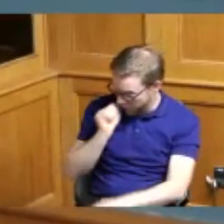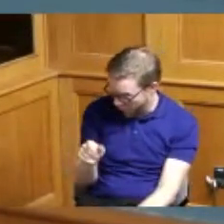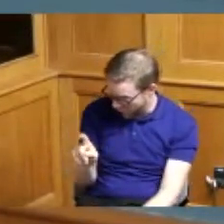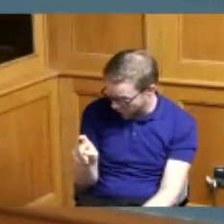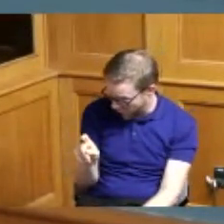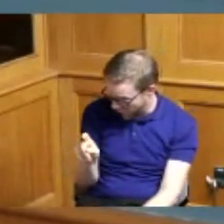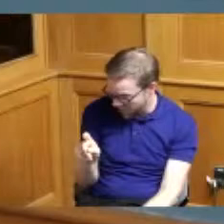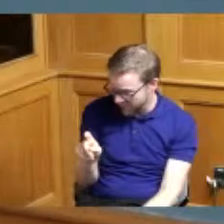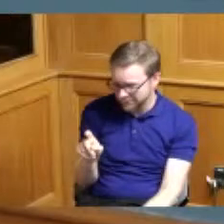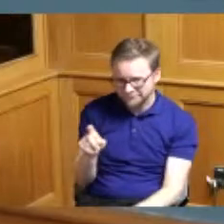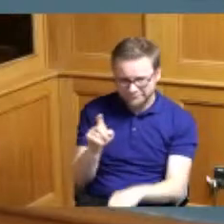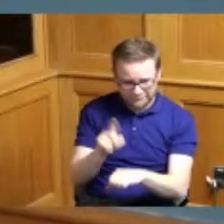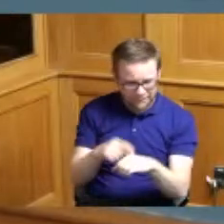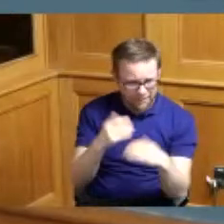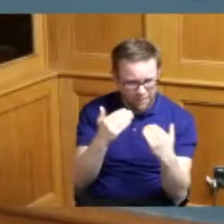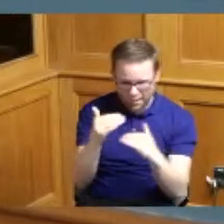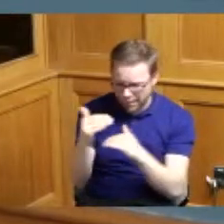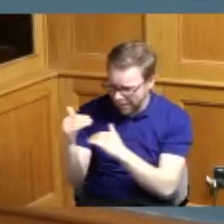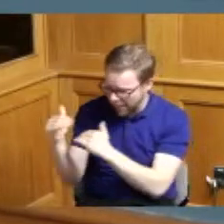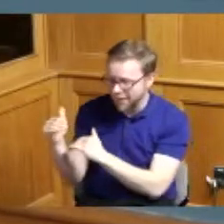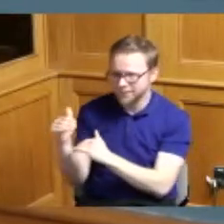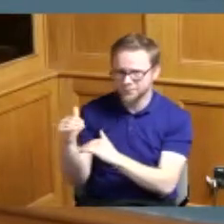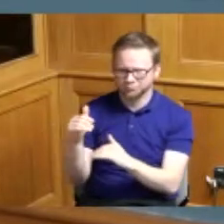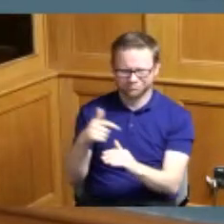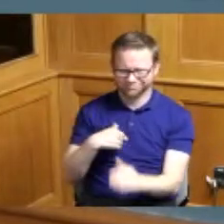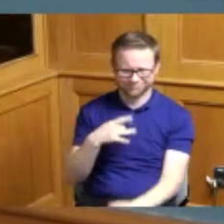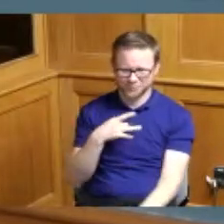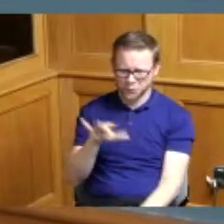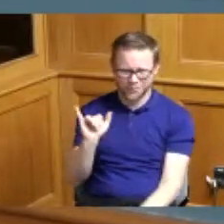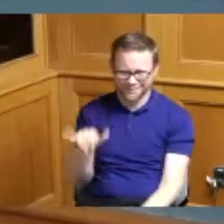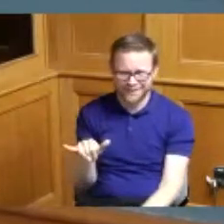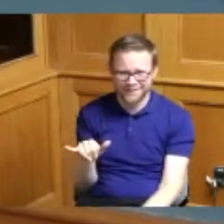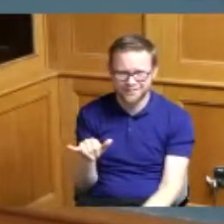mean this is the part I mean I don't really care for uh people could say oh we've been